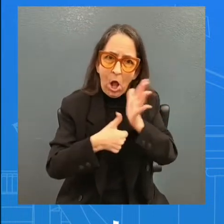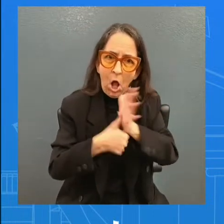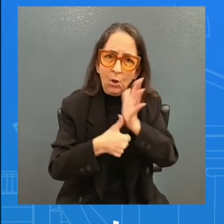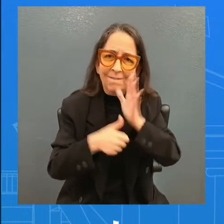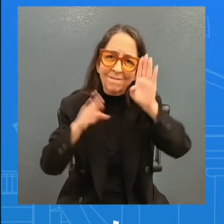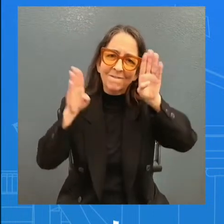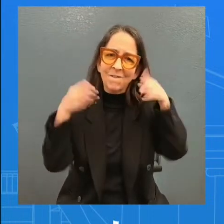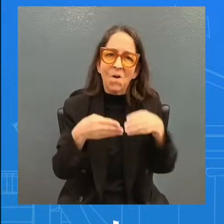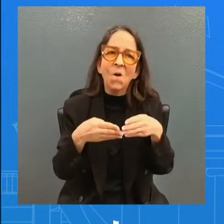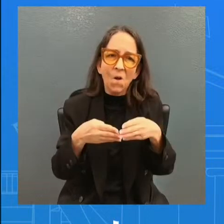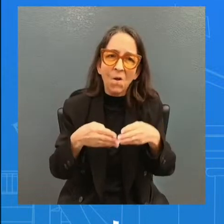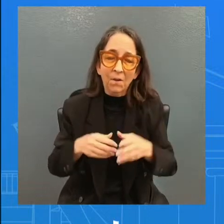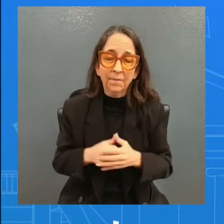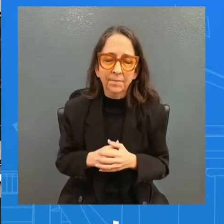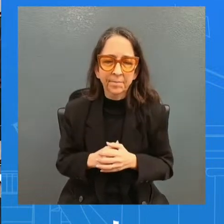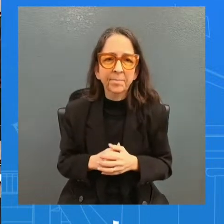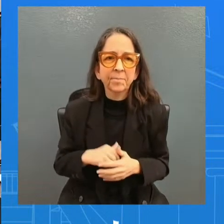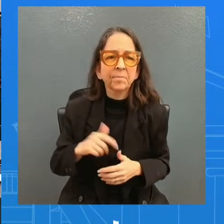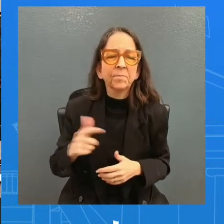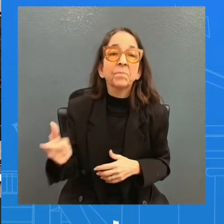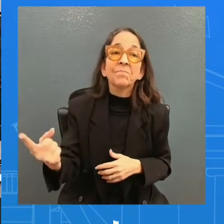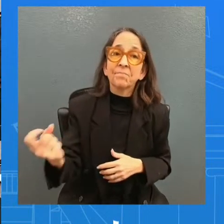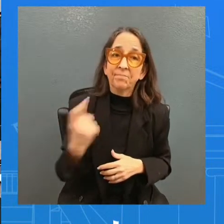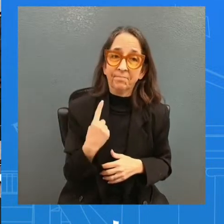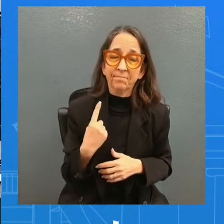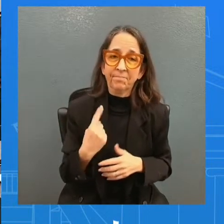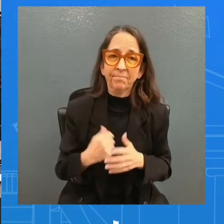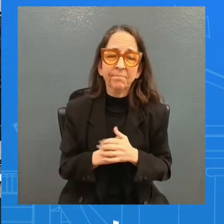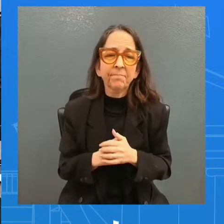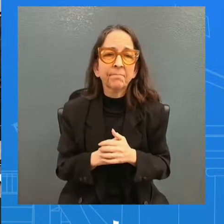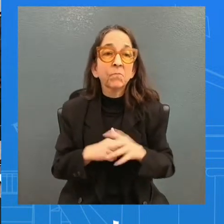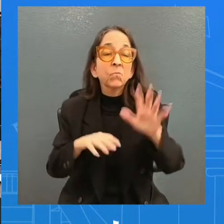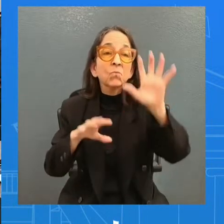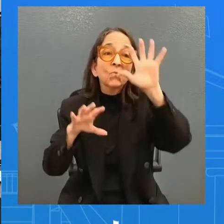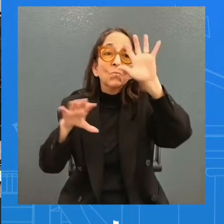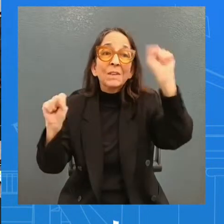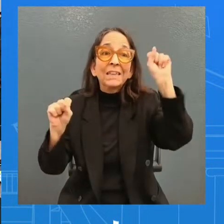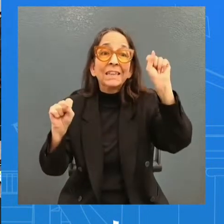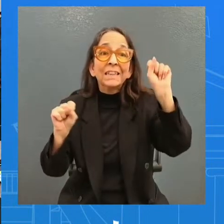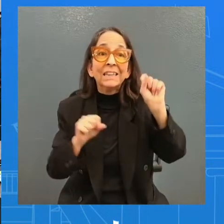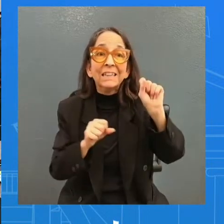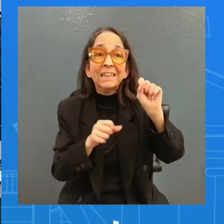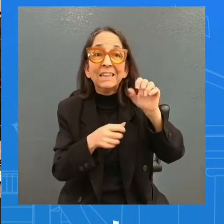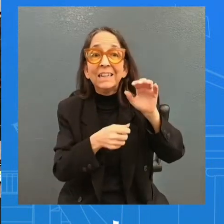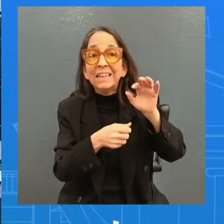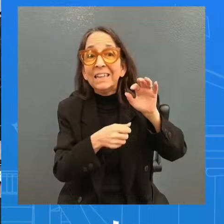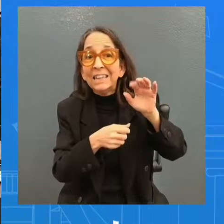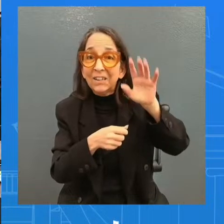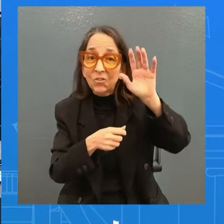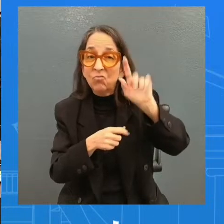President-elect Trump, a little while ago today, seemed to take issue with the fact that American flags will be flown at half-mast